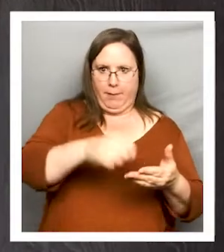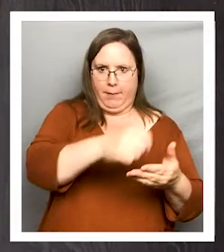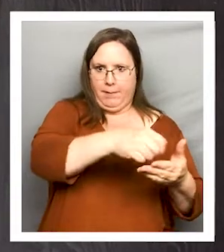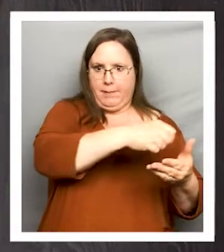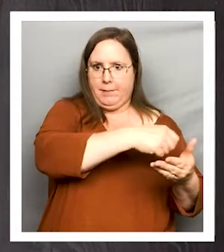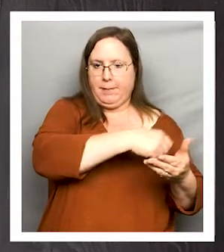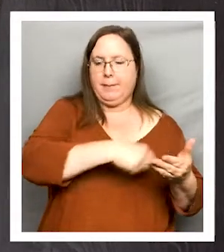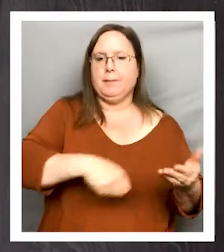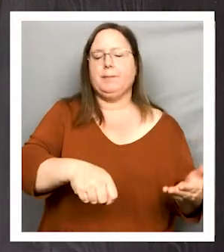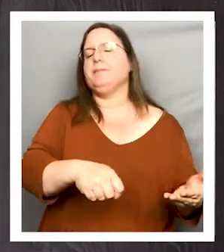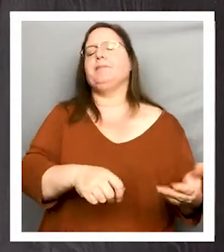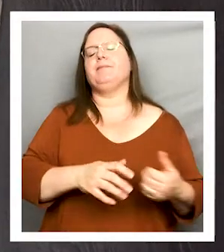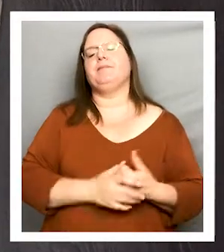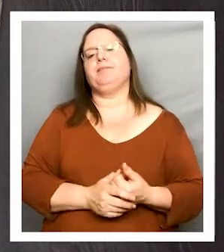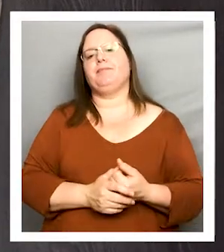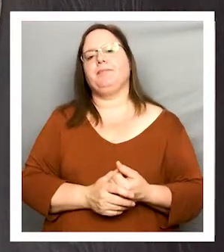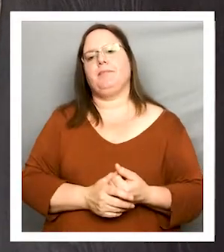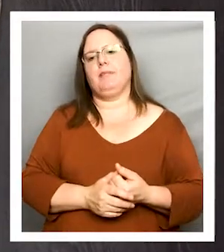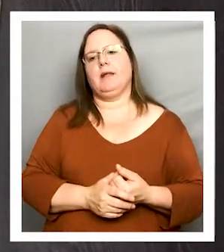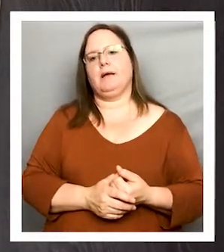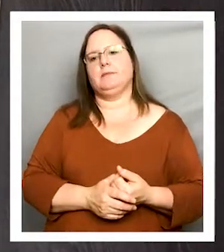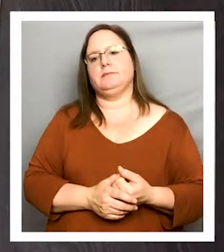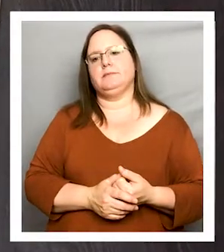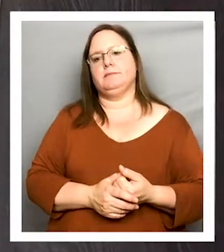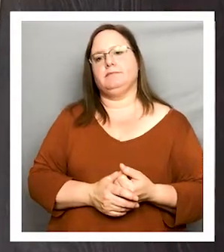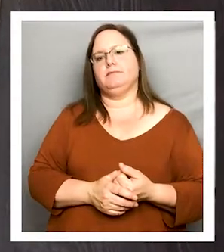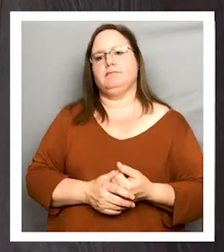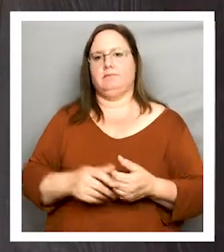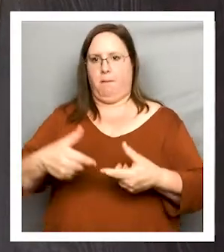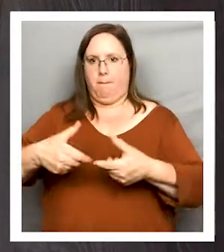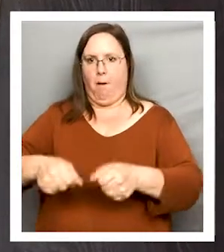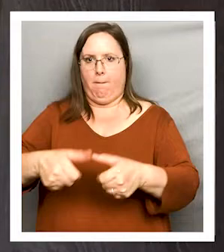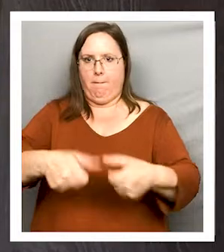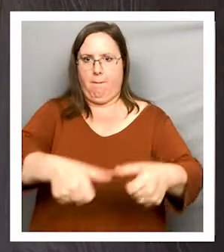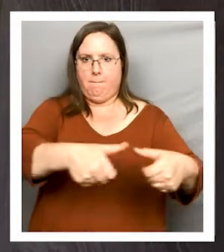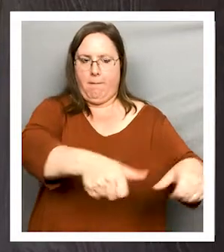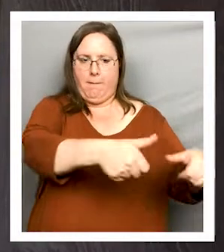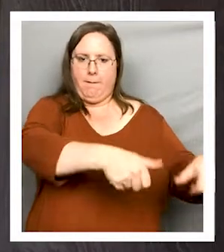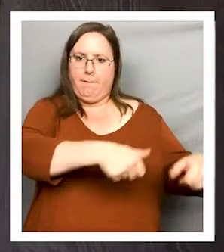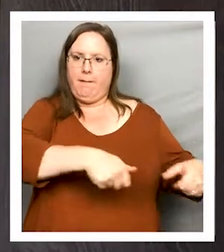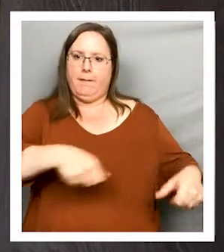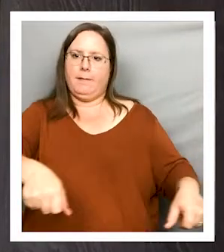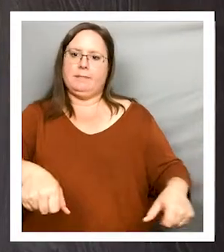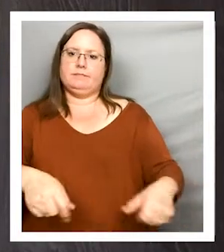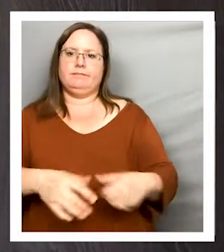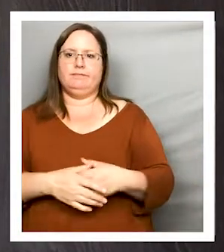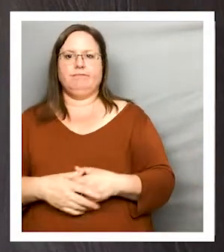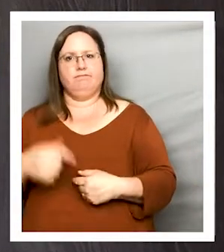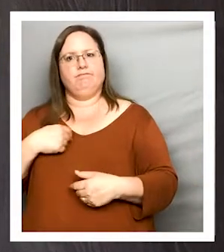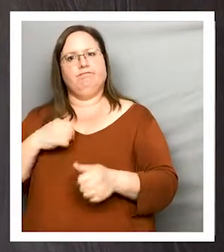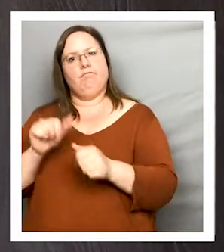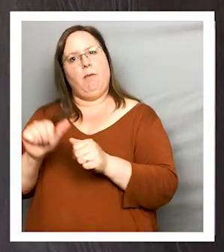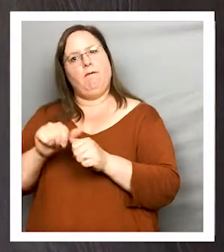i like to use something like a teaspoon in ice place so you can chip away at the ice to get to the grapes